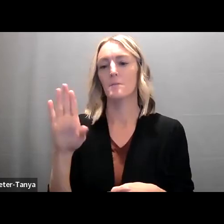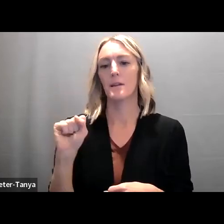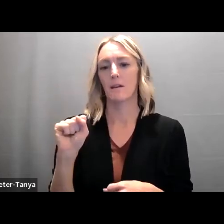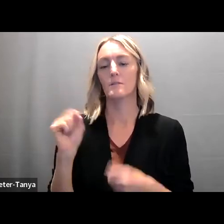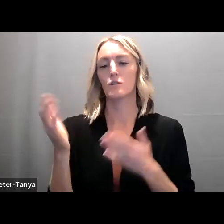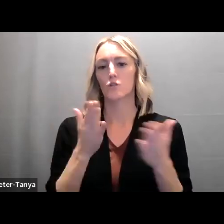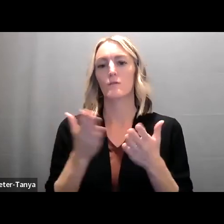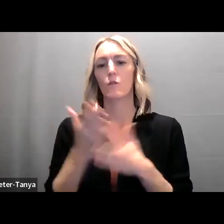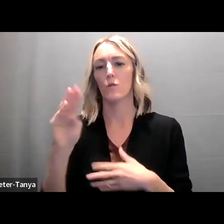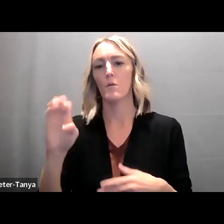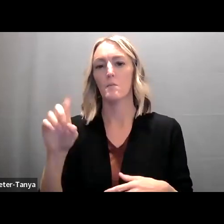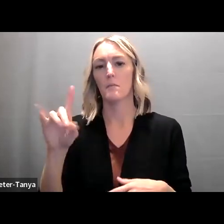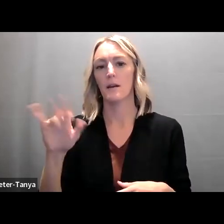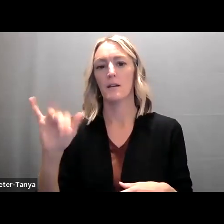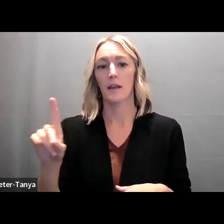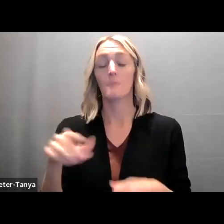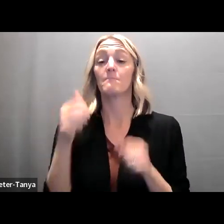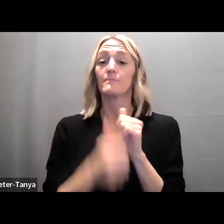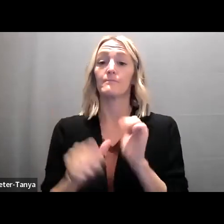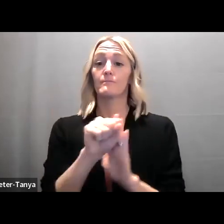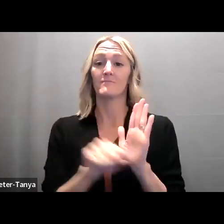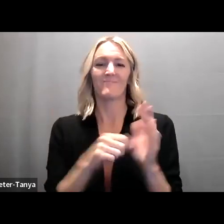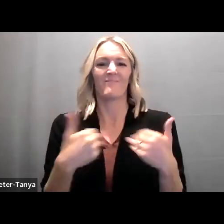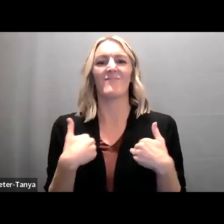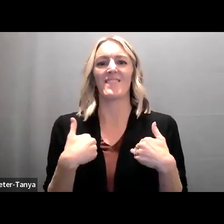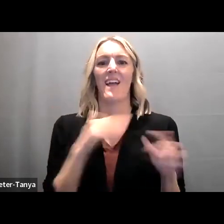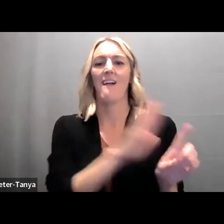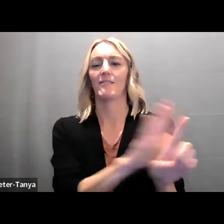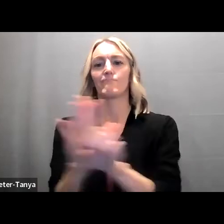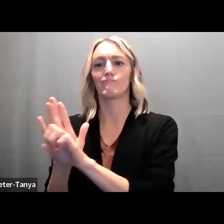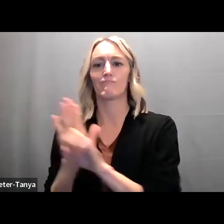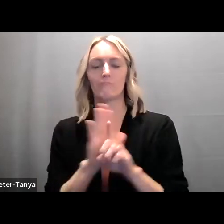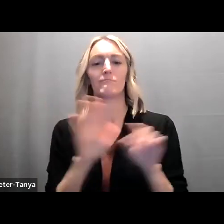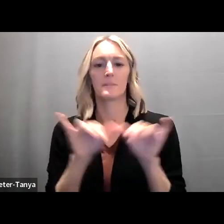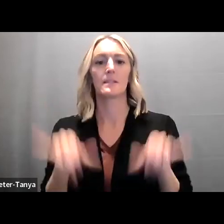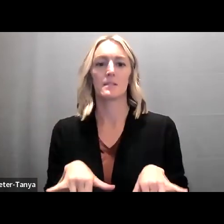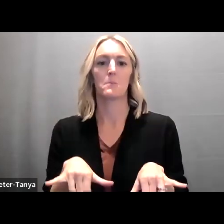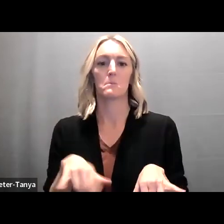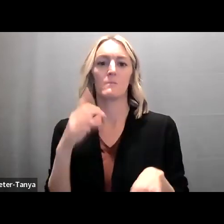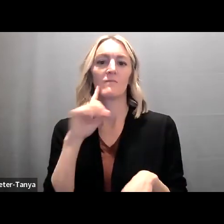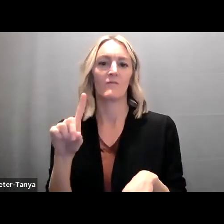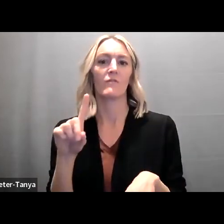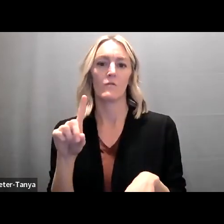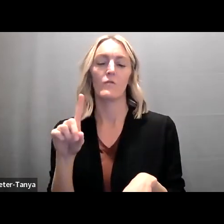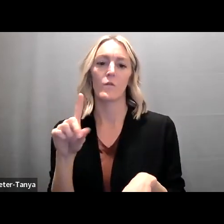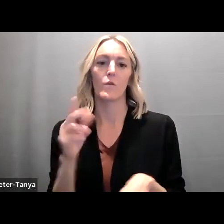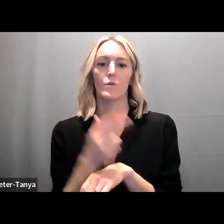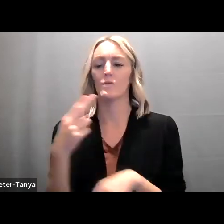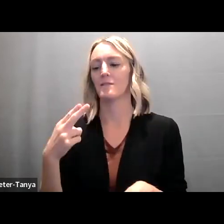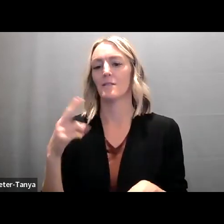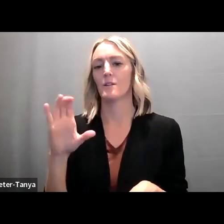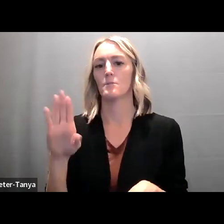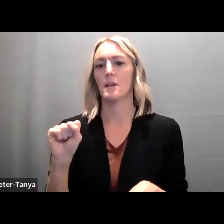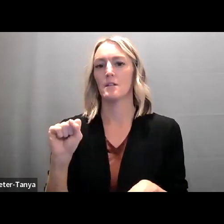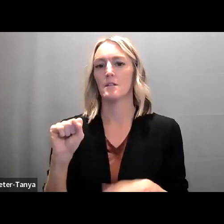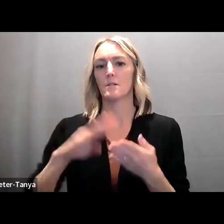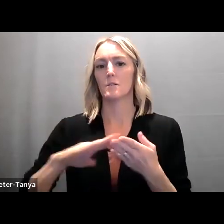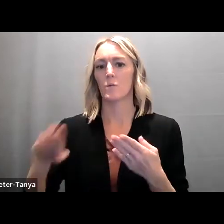And each state its own system for administering Medicaid waiver HCBS.